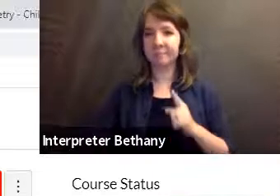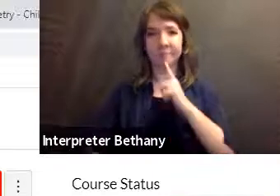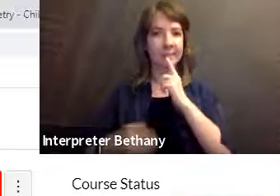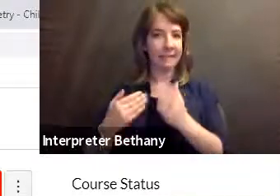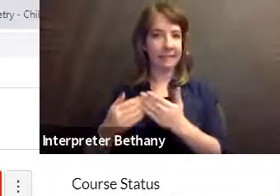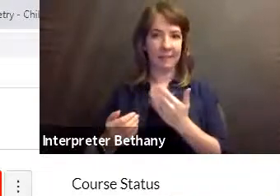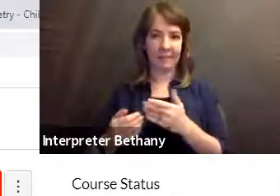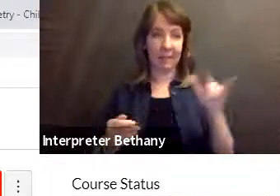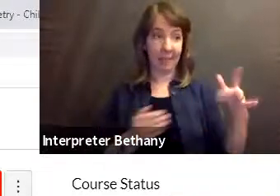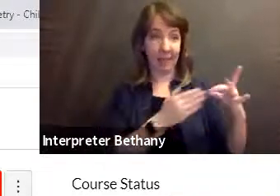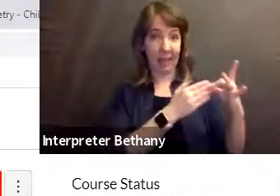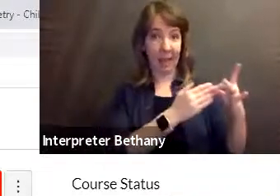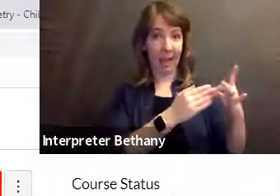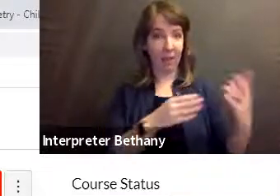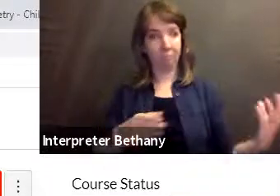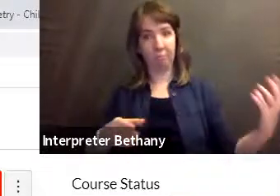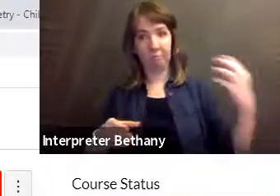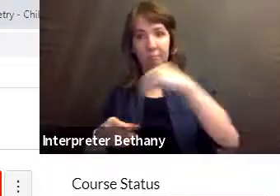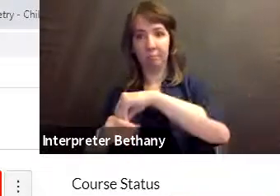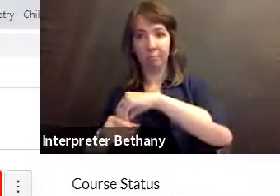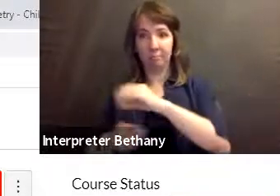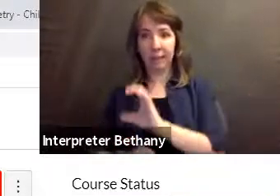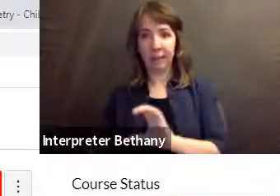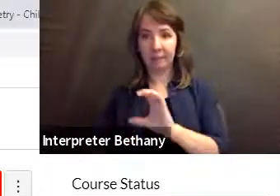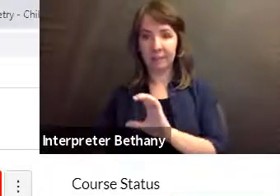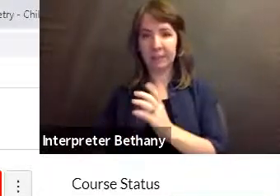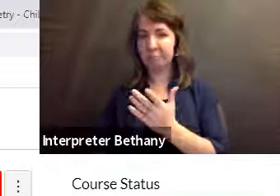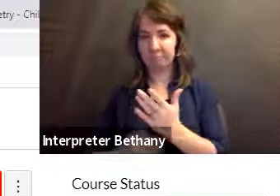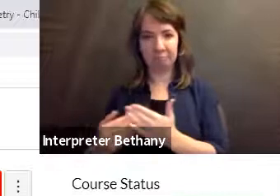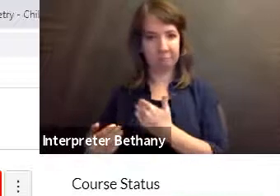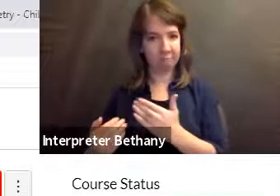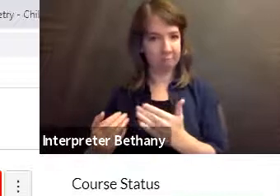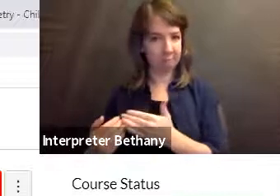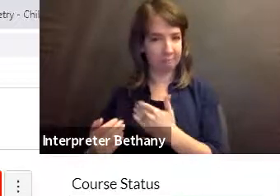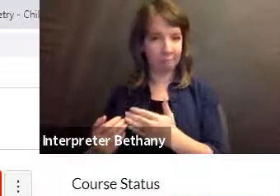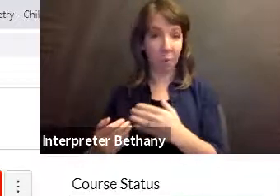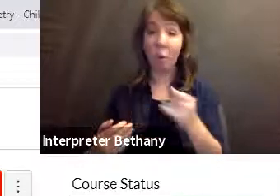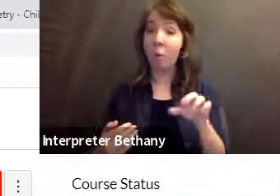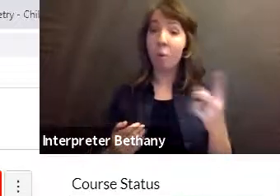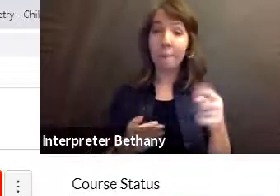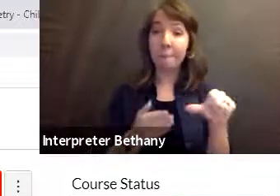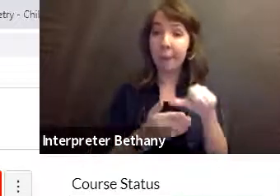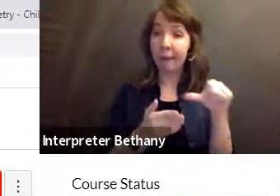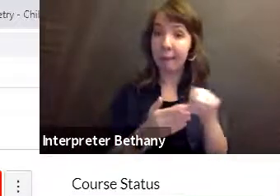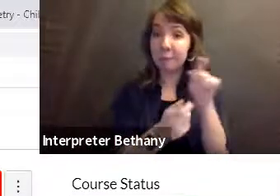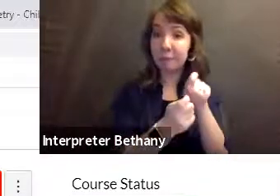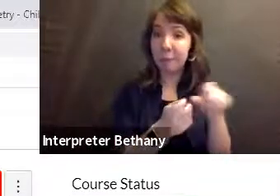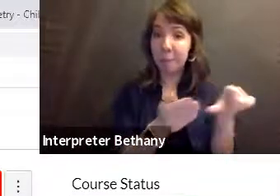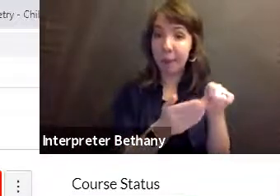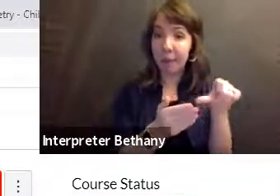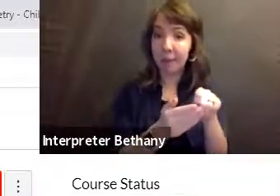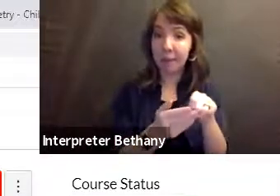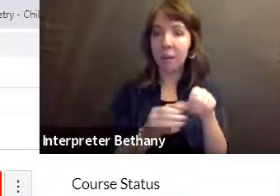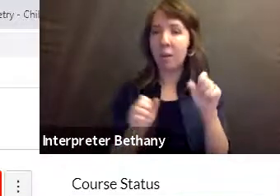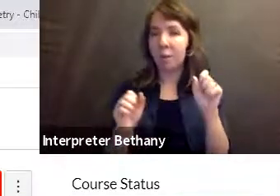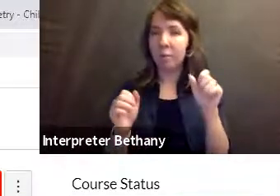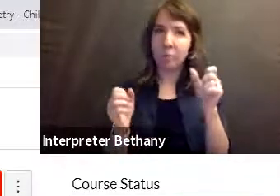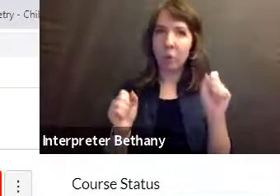Linda Kobashigawa: If you have a specific guide that you want to embed or just a page from a guide that you want to embed, you can do that or you can do an entire guide so